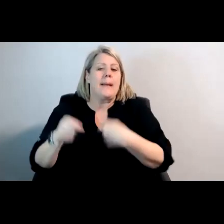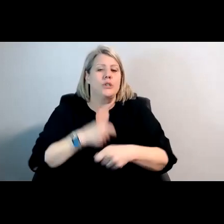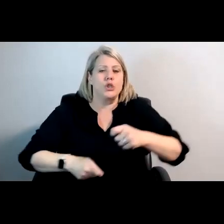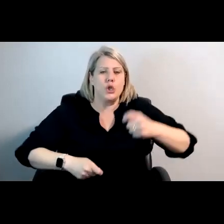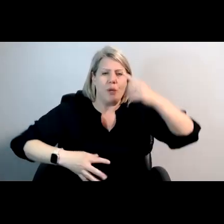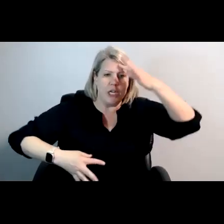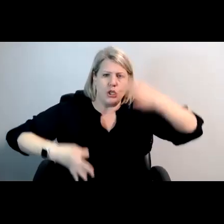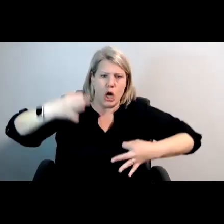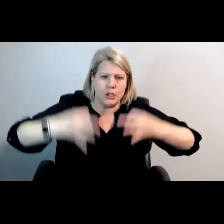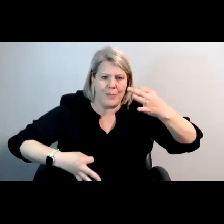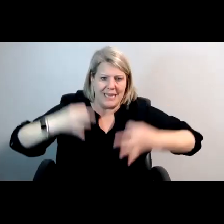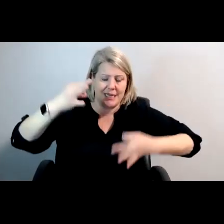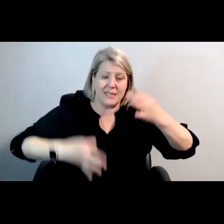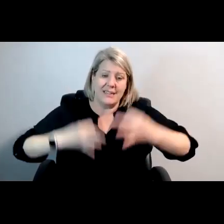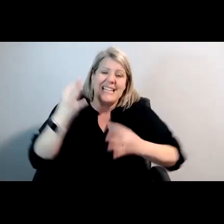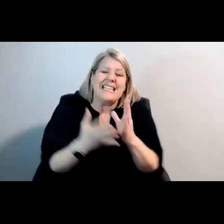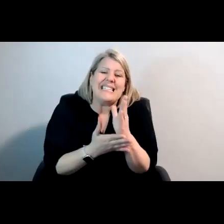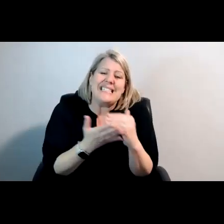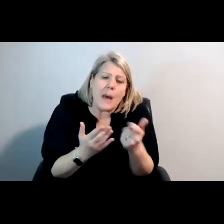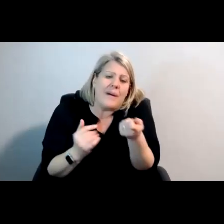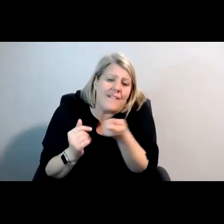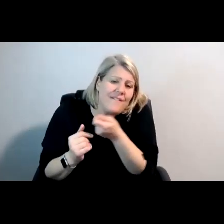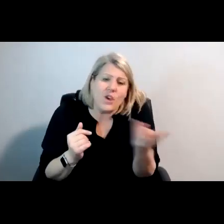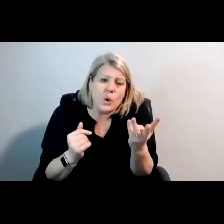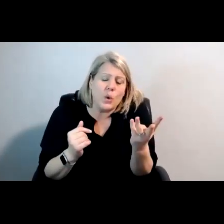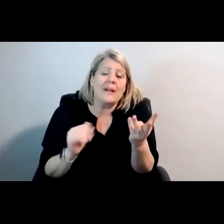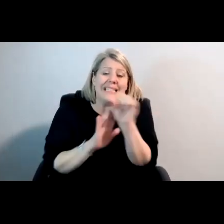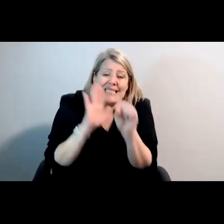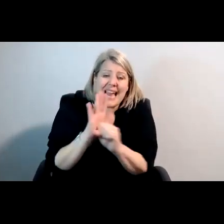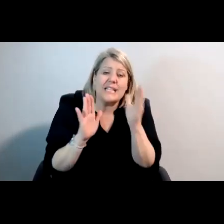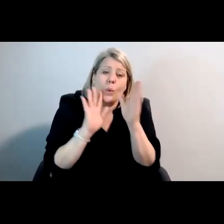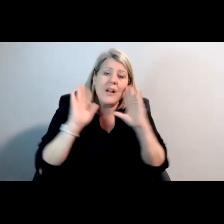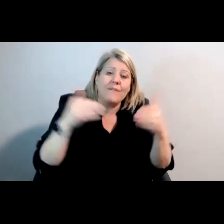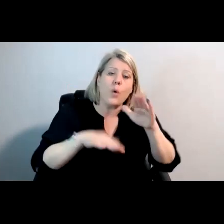There are a minority of states that focus instead on best interest, but I still think there's a role